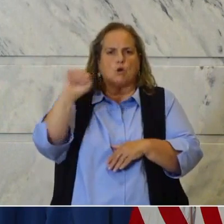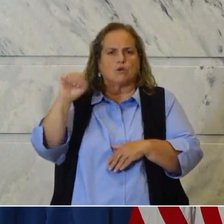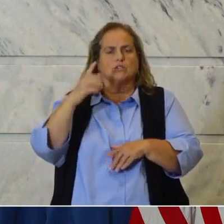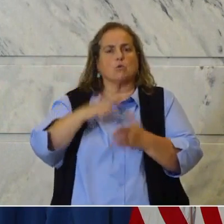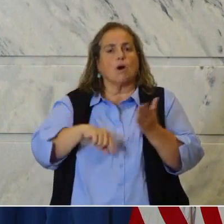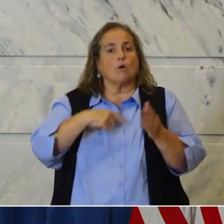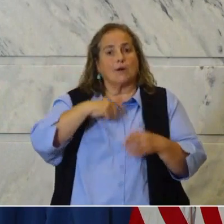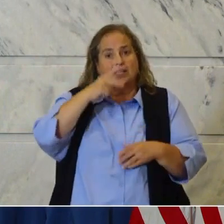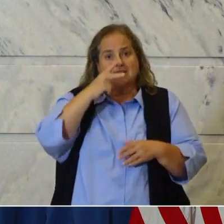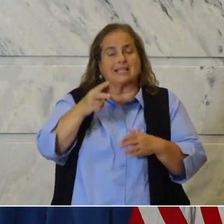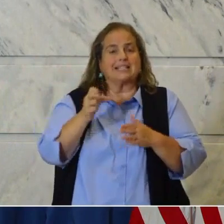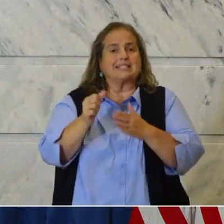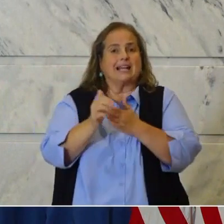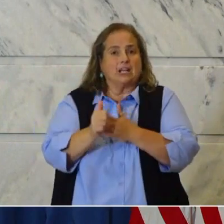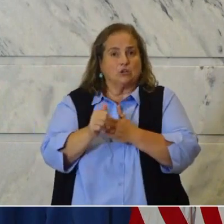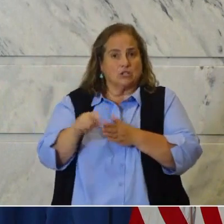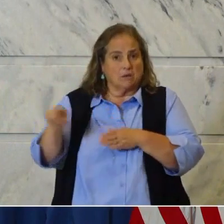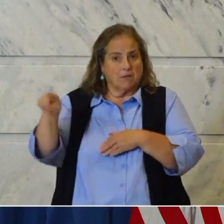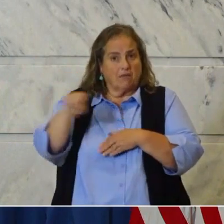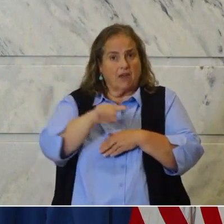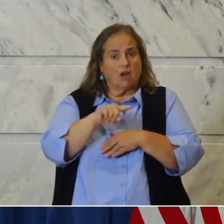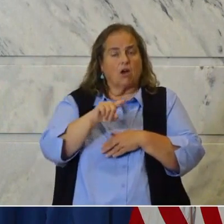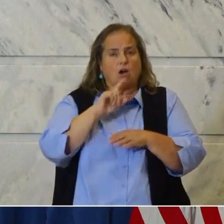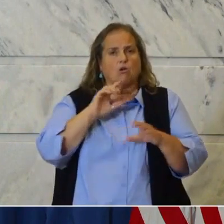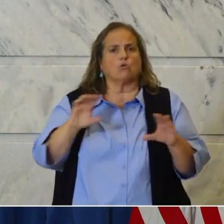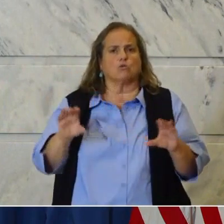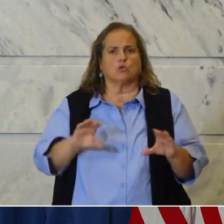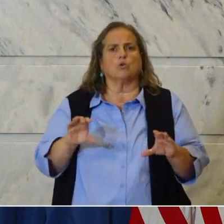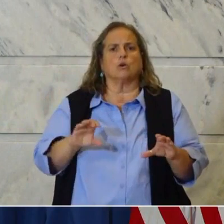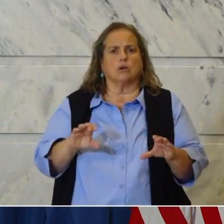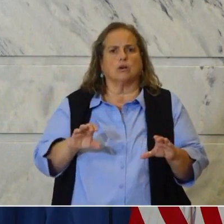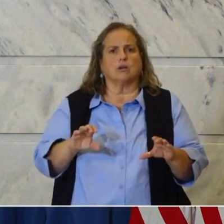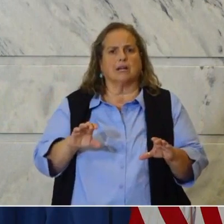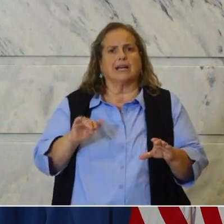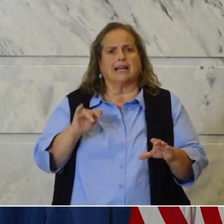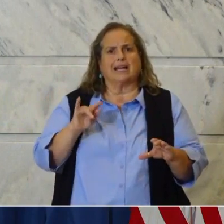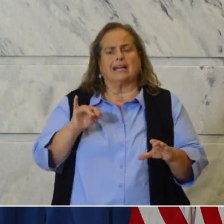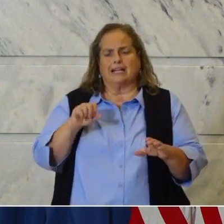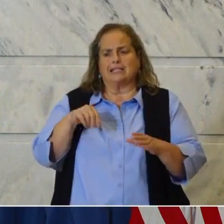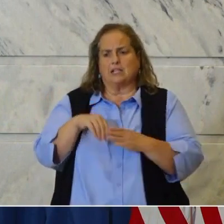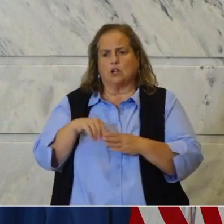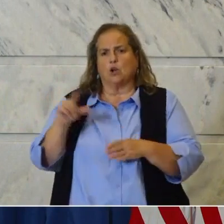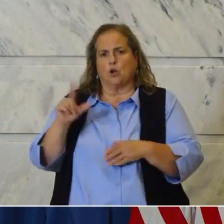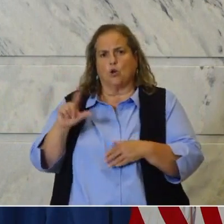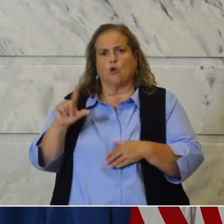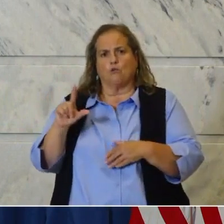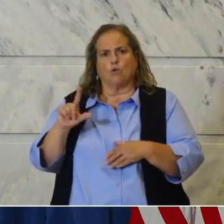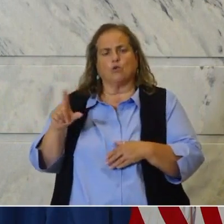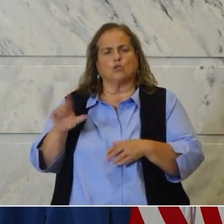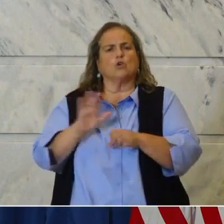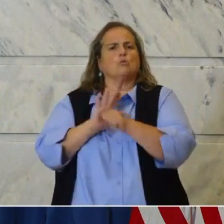there that it is in Louisville is, I think, pushing very hard for those peaceful protests.